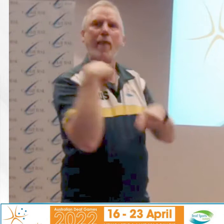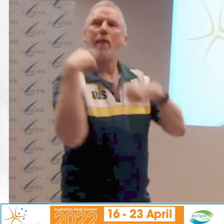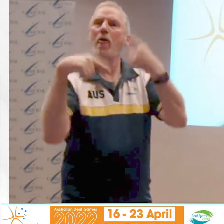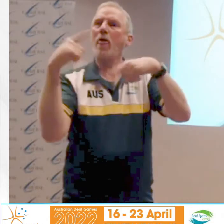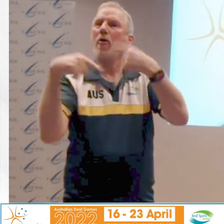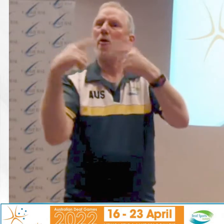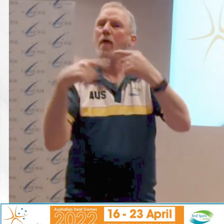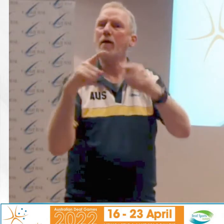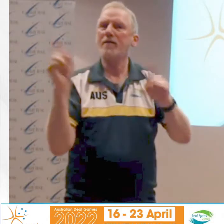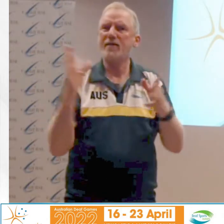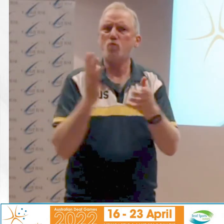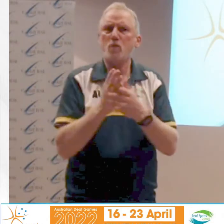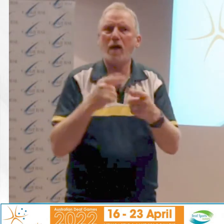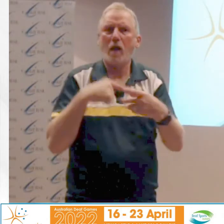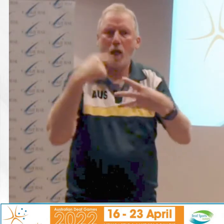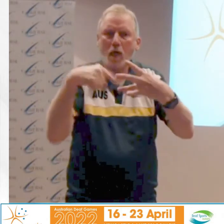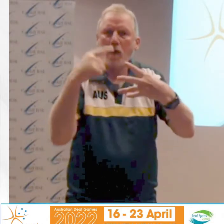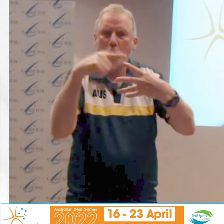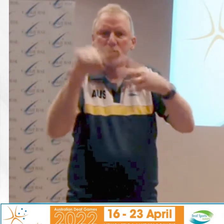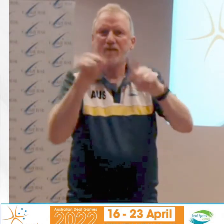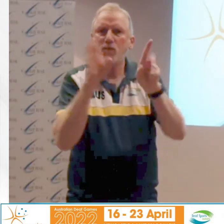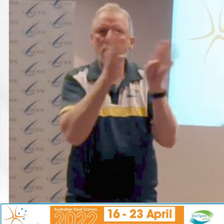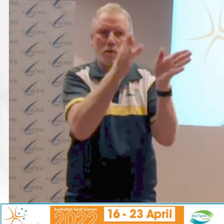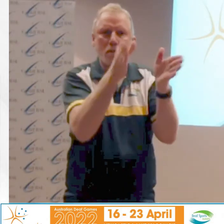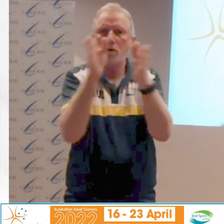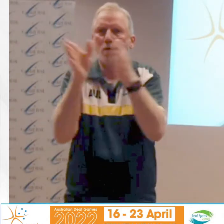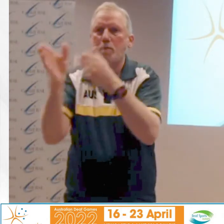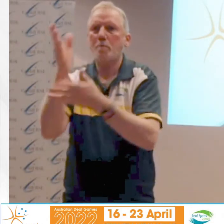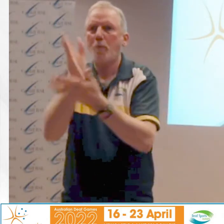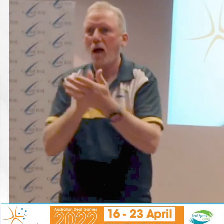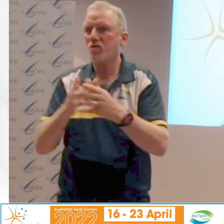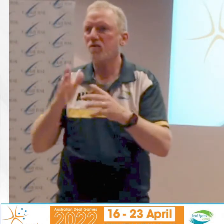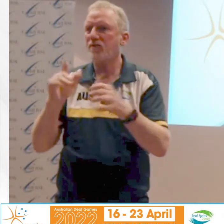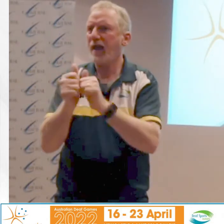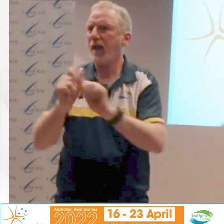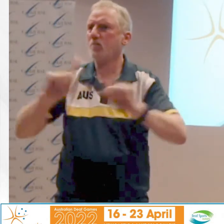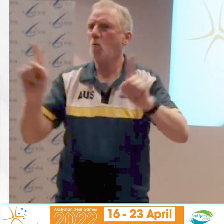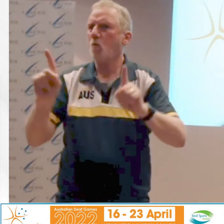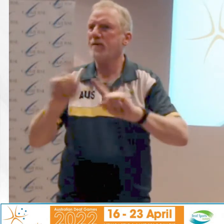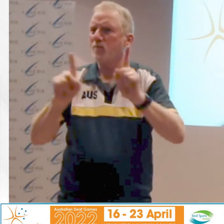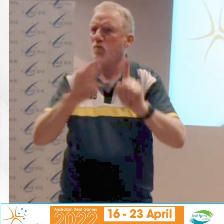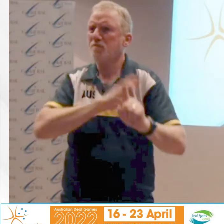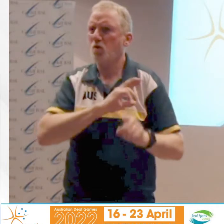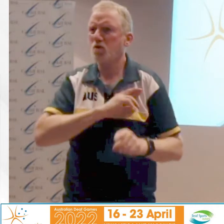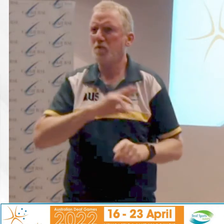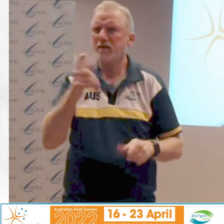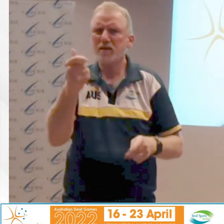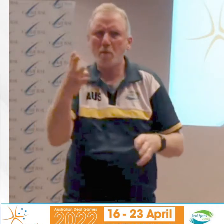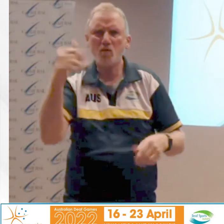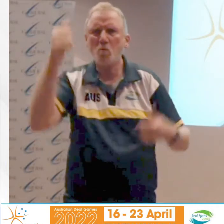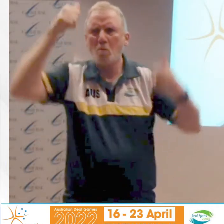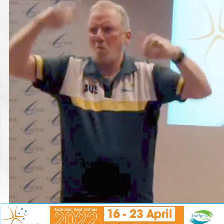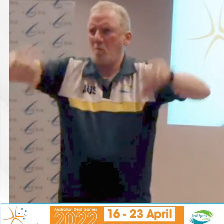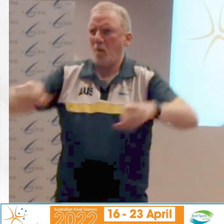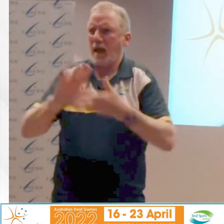so we might start with the powerpoint um focusing on different parts of the games and some of the